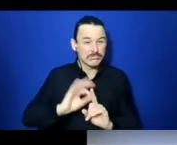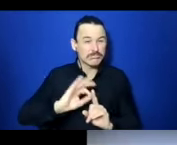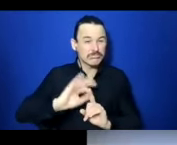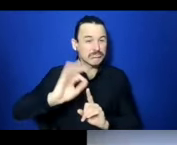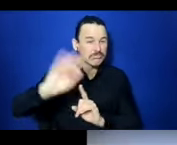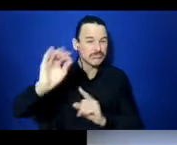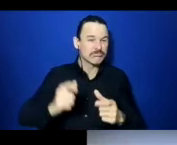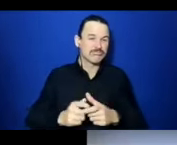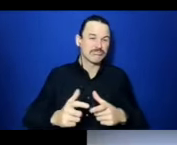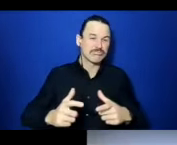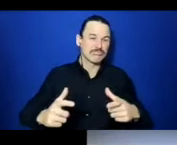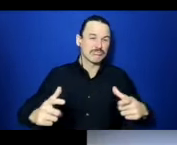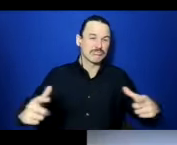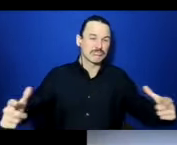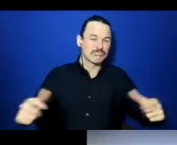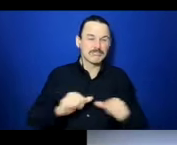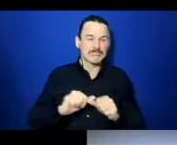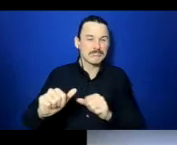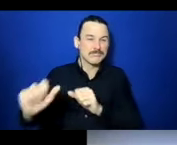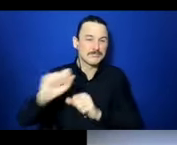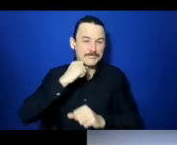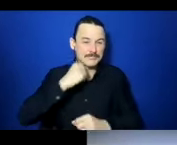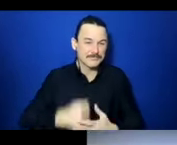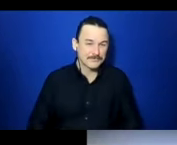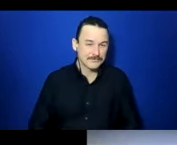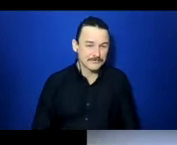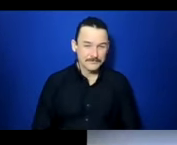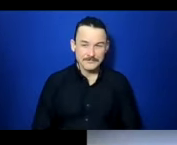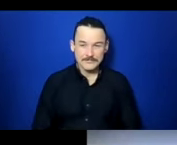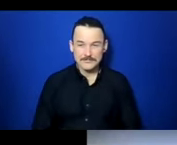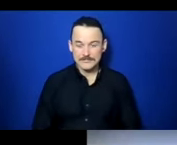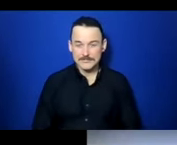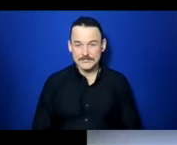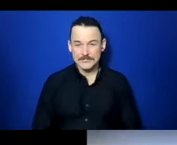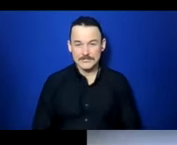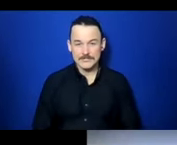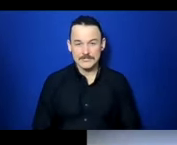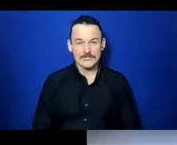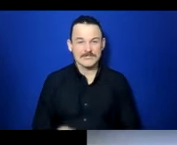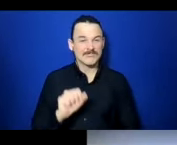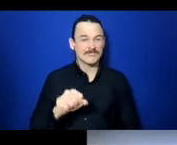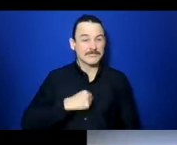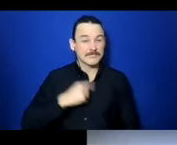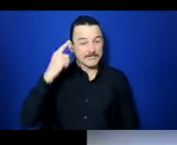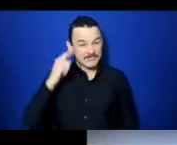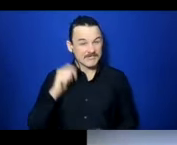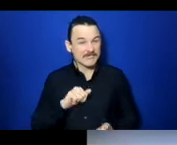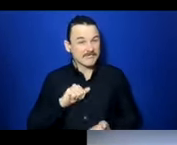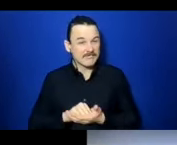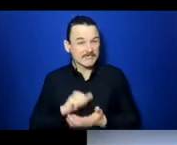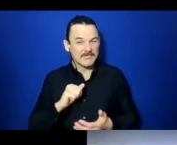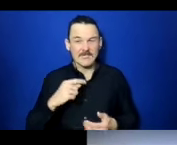[Pete] Yeah and I think you're right. Like I did hear from someone that that